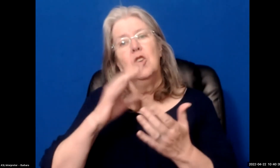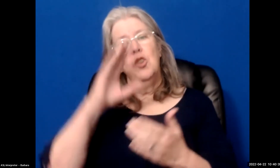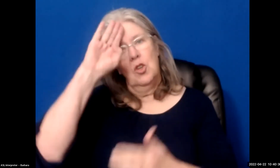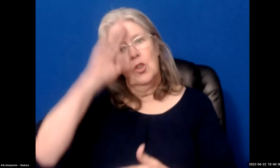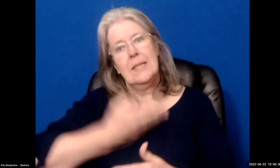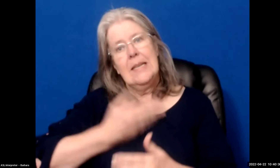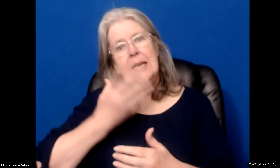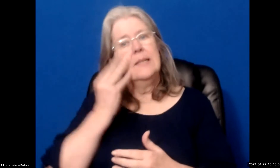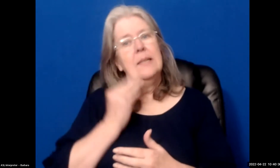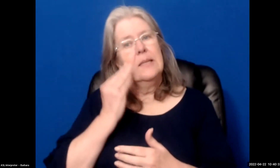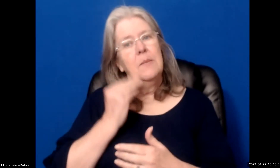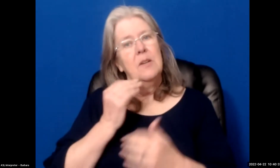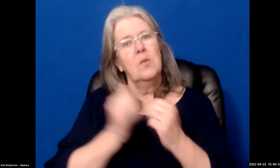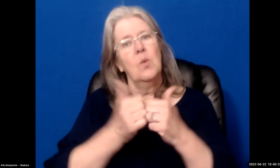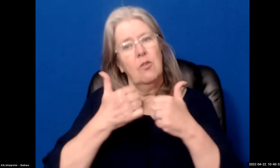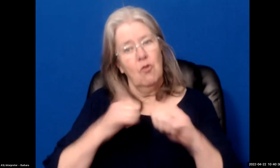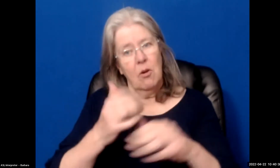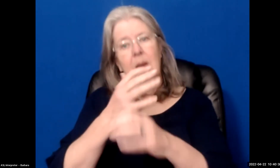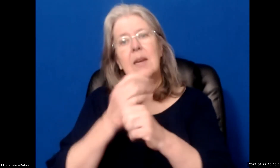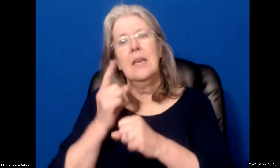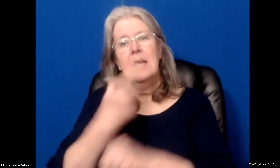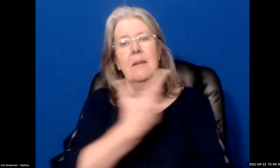vaccinated and just the whole experience of getting vaccinated.